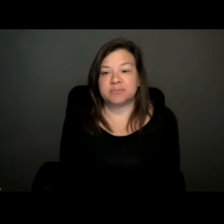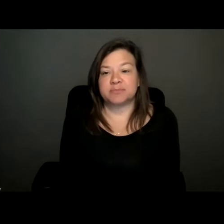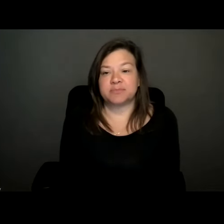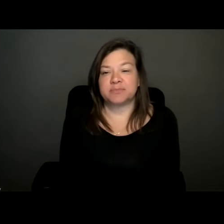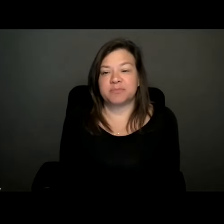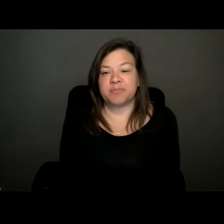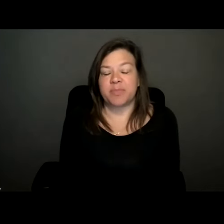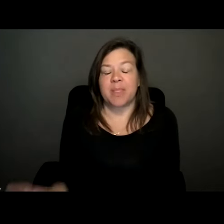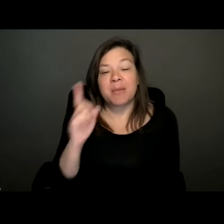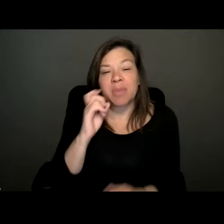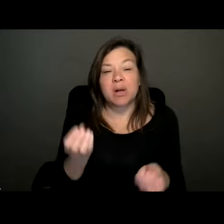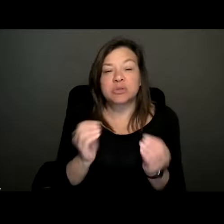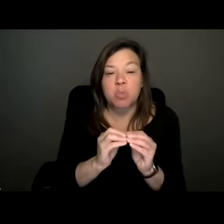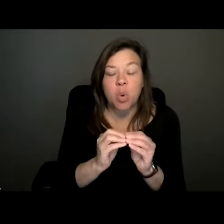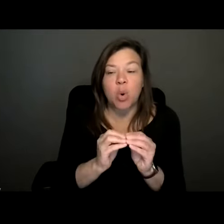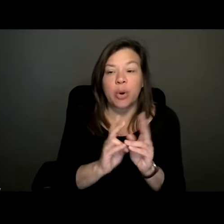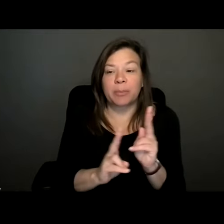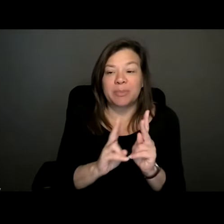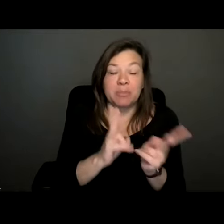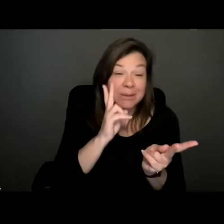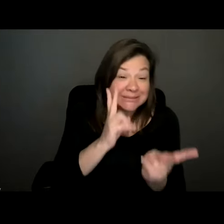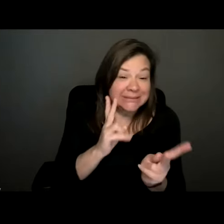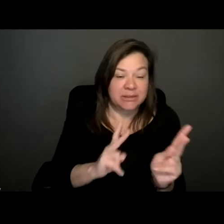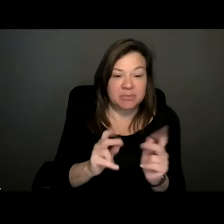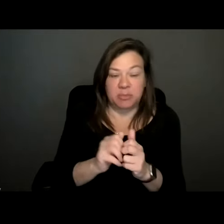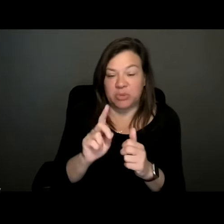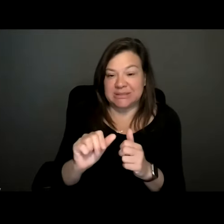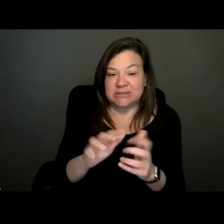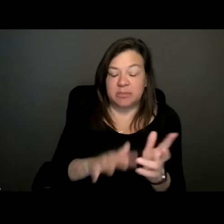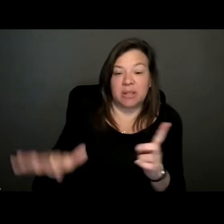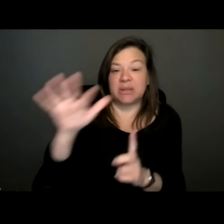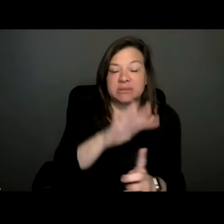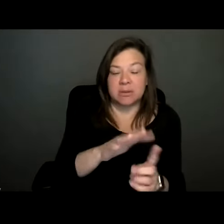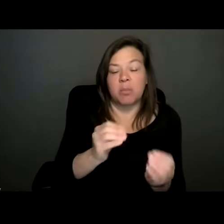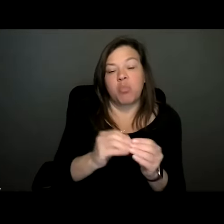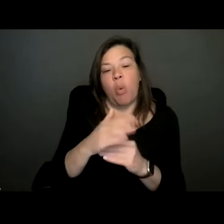and more people see people with disabilities out and about, the more comfortable people will be